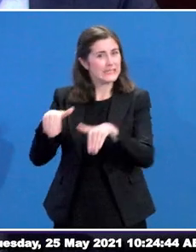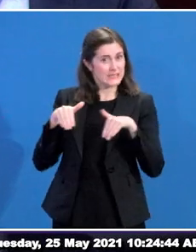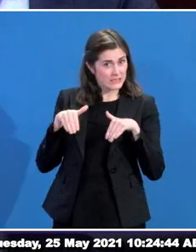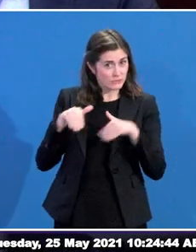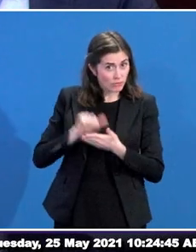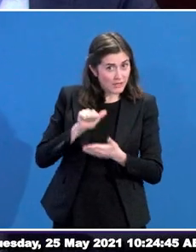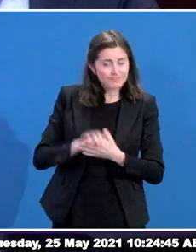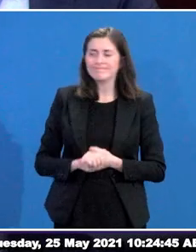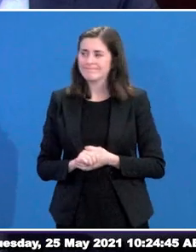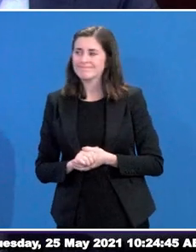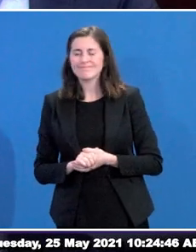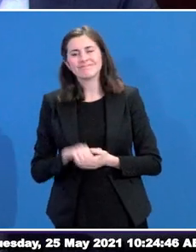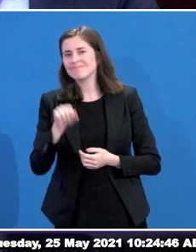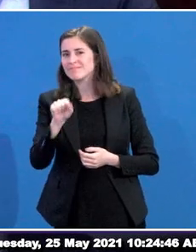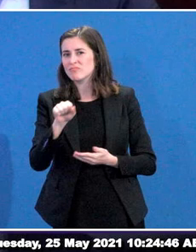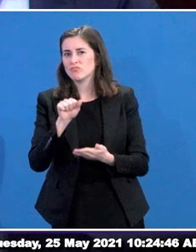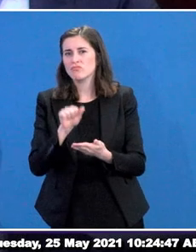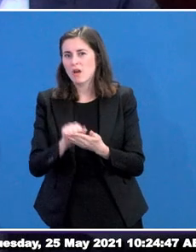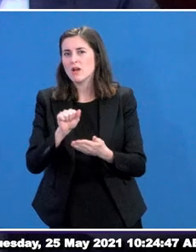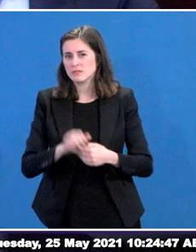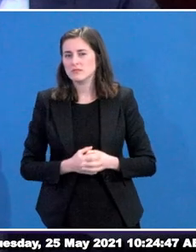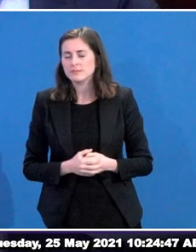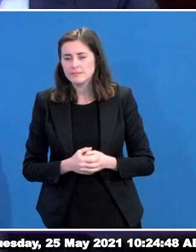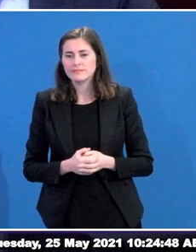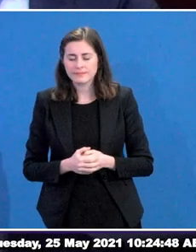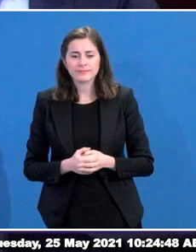I recall around the time, so, I was,